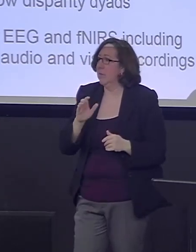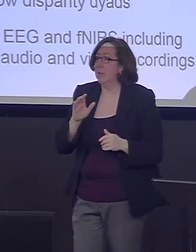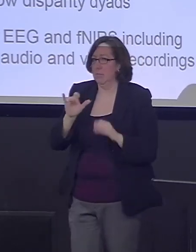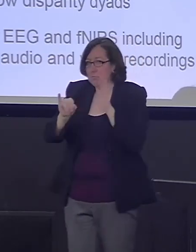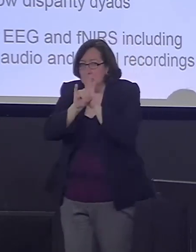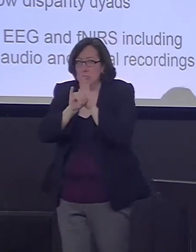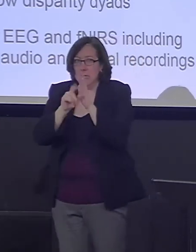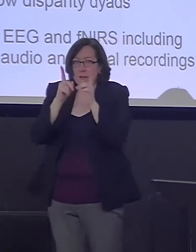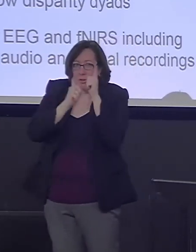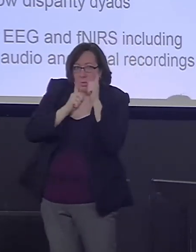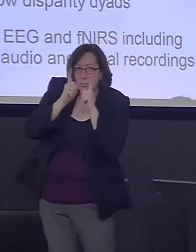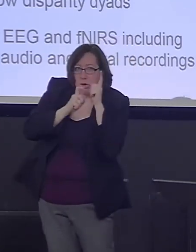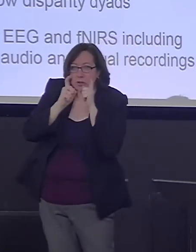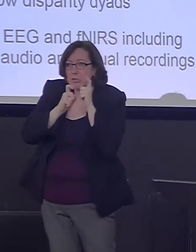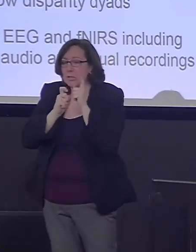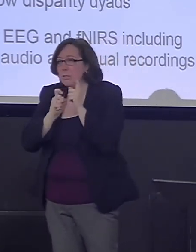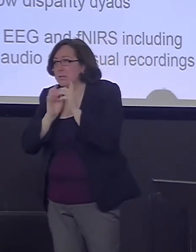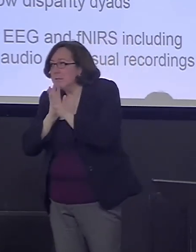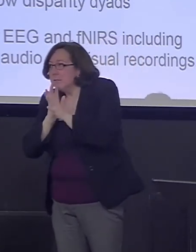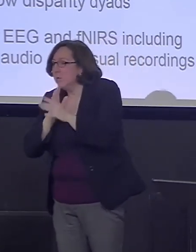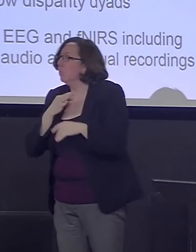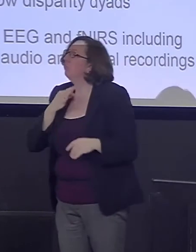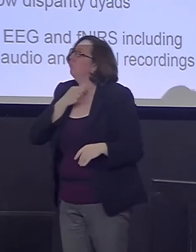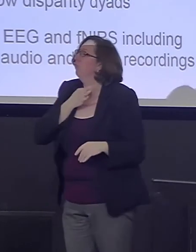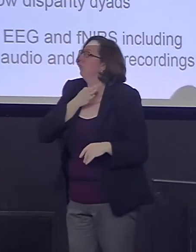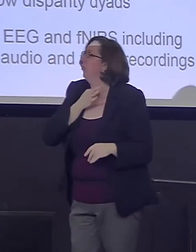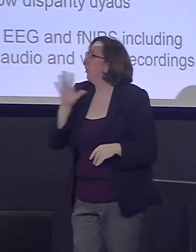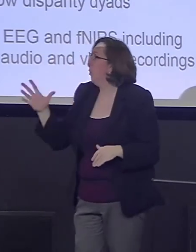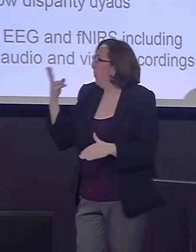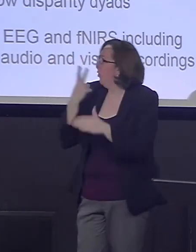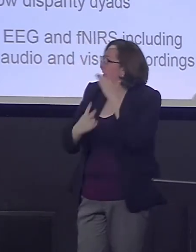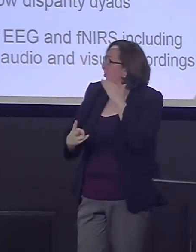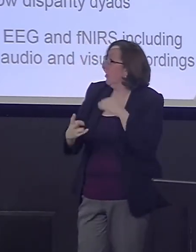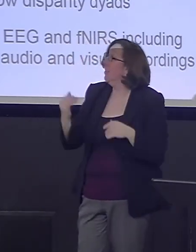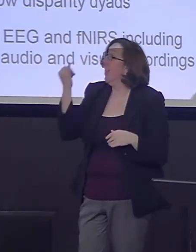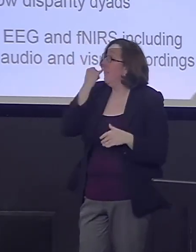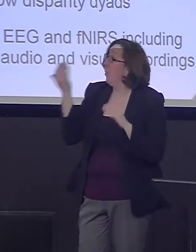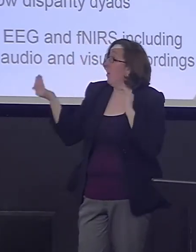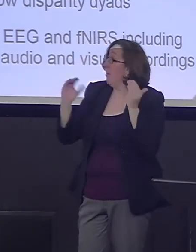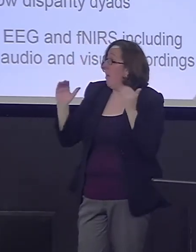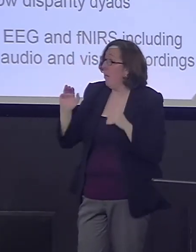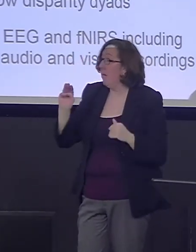So I'm just curious to see what you're thinking would happen if for the monologue versus that dialogue condition.